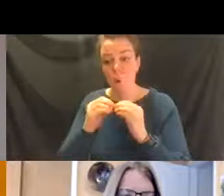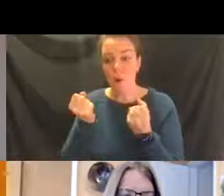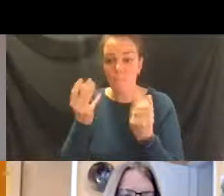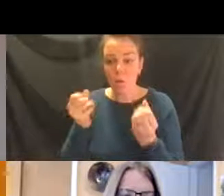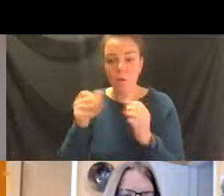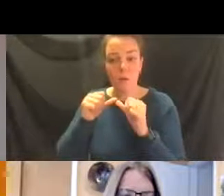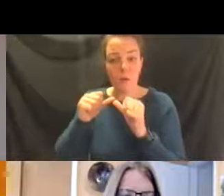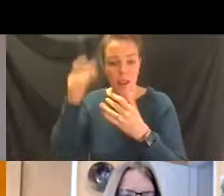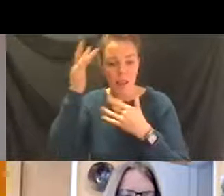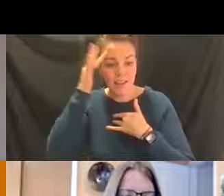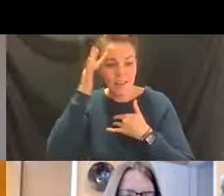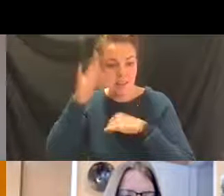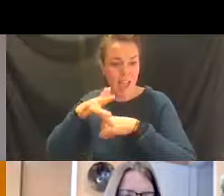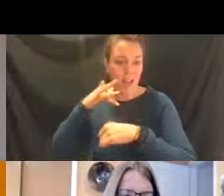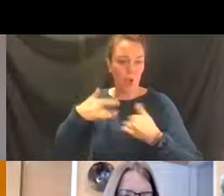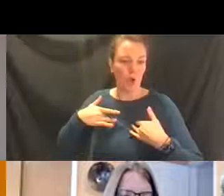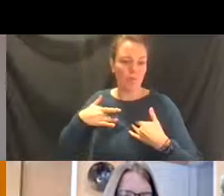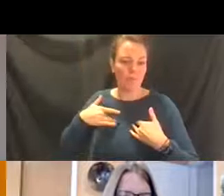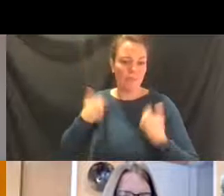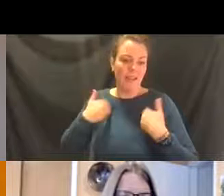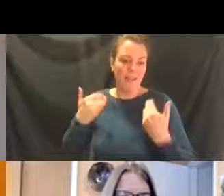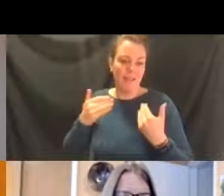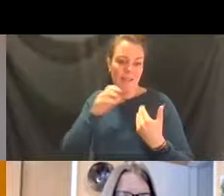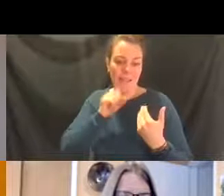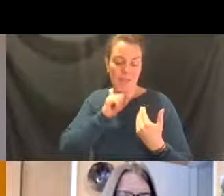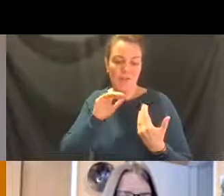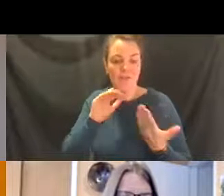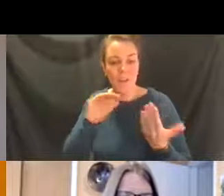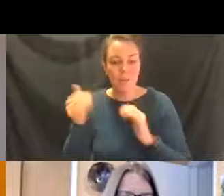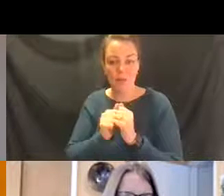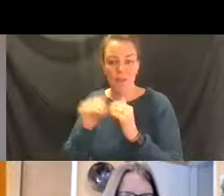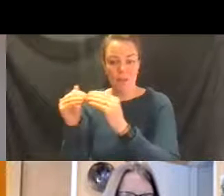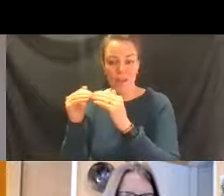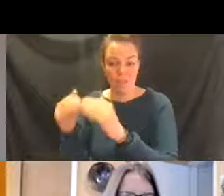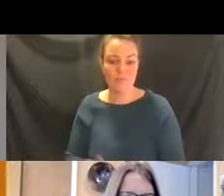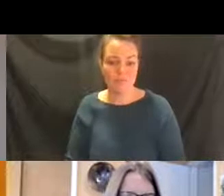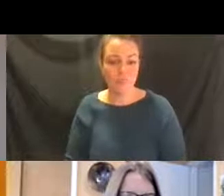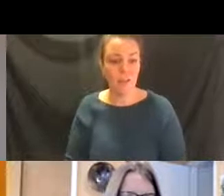at an earlier age compared to their peers. and sometimes these conflicts.in